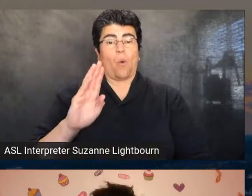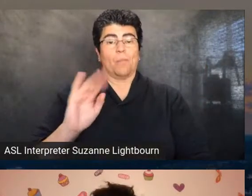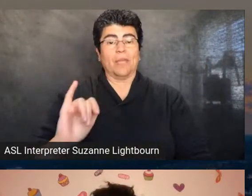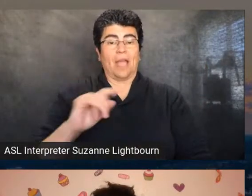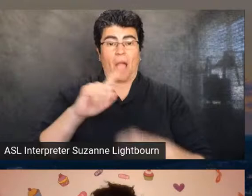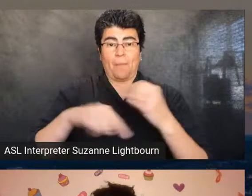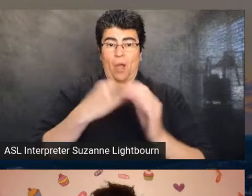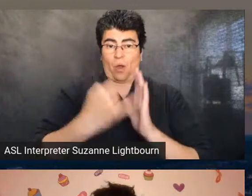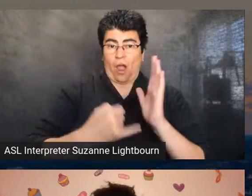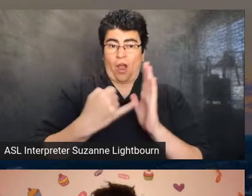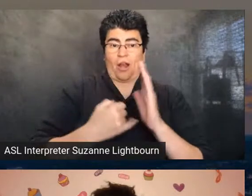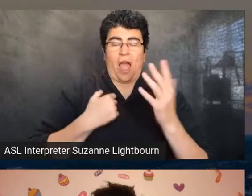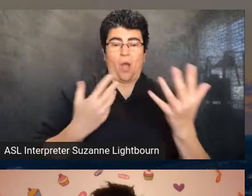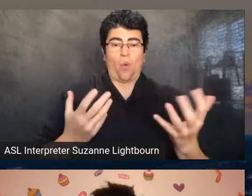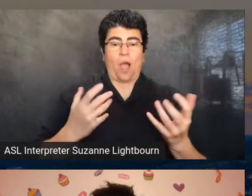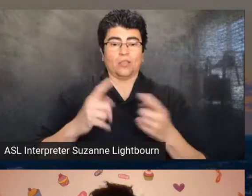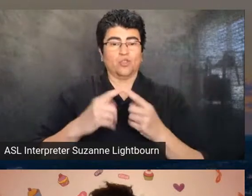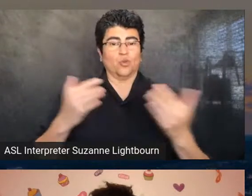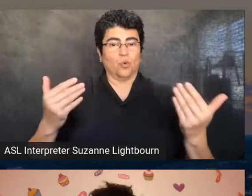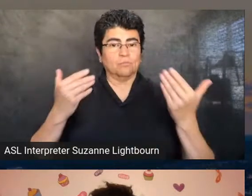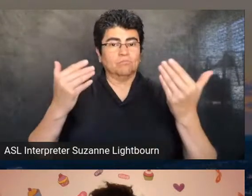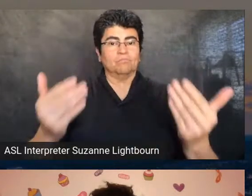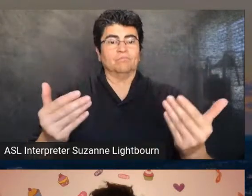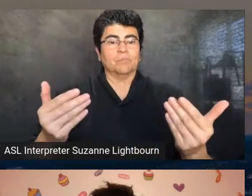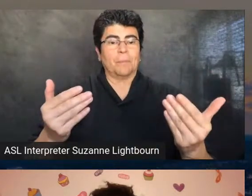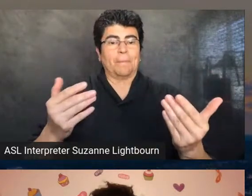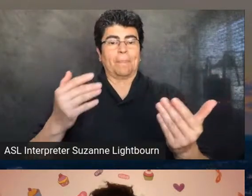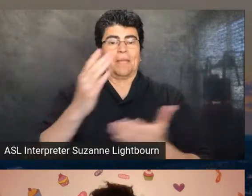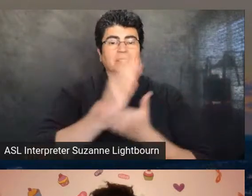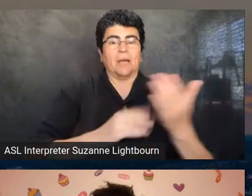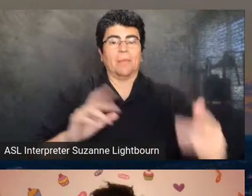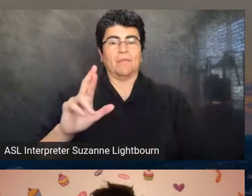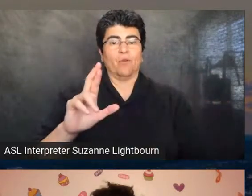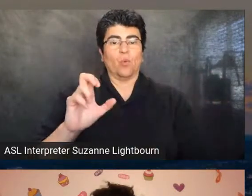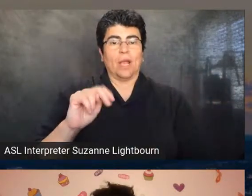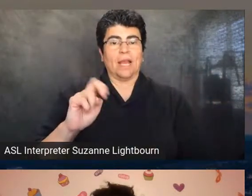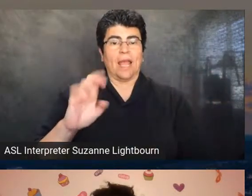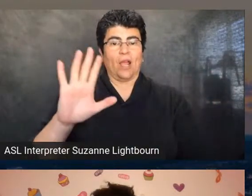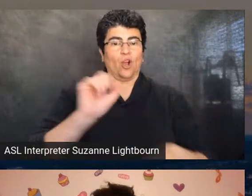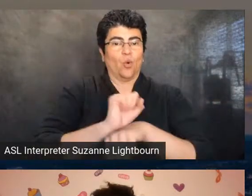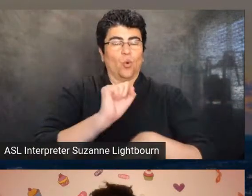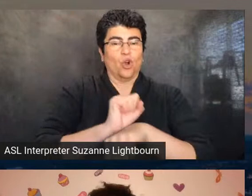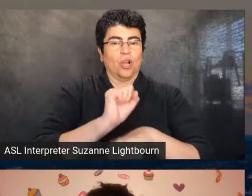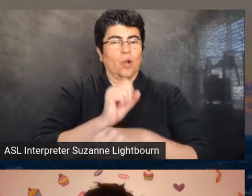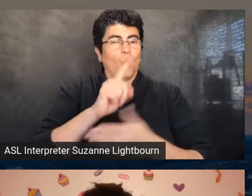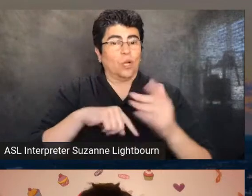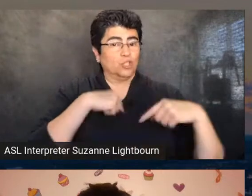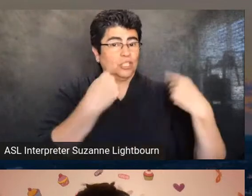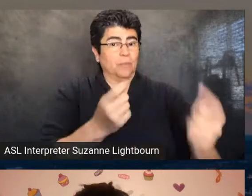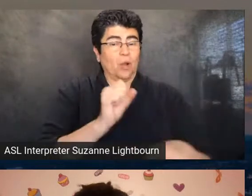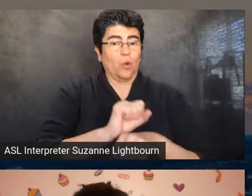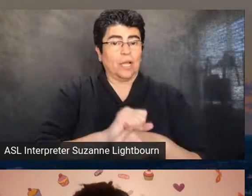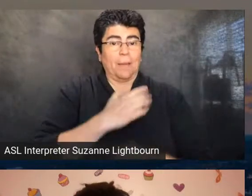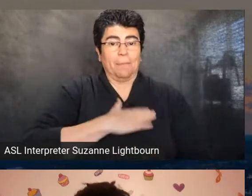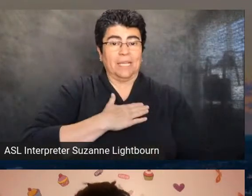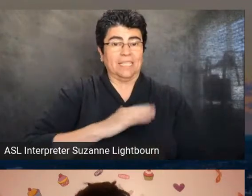I'd like to move into some of Rene's work and what she's been working on, so please wave, Rene.